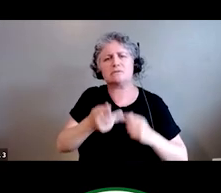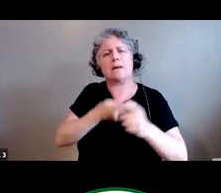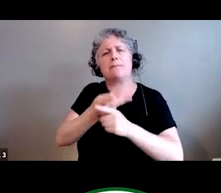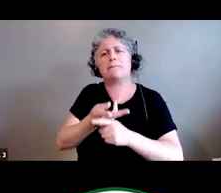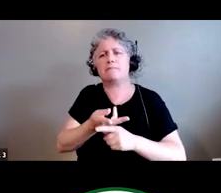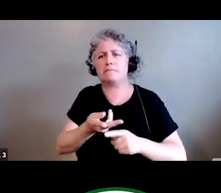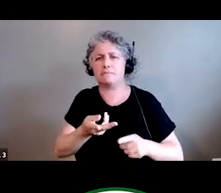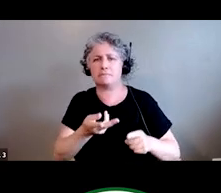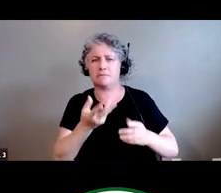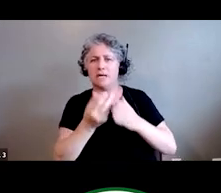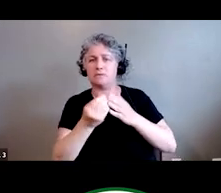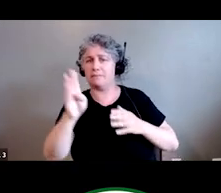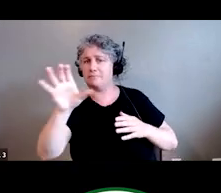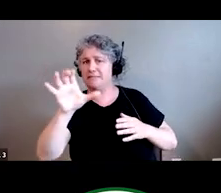So what did the data show?